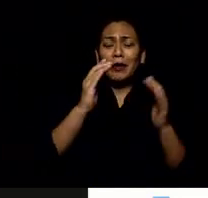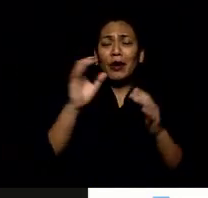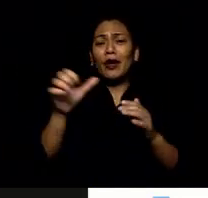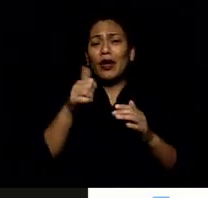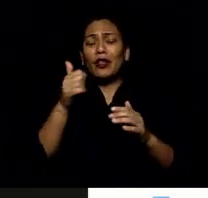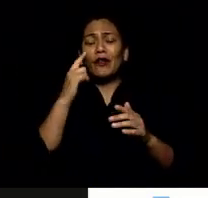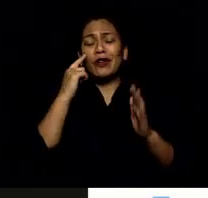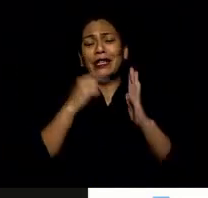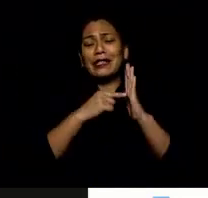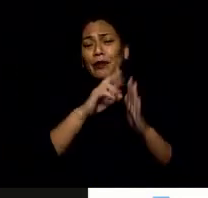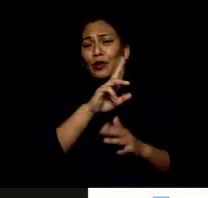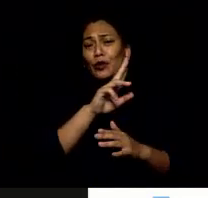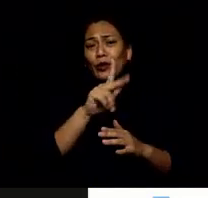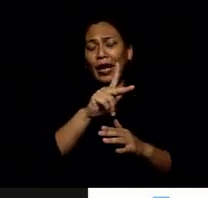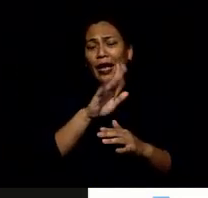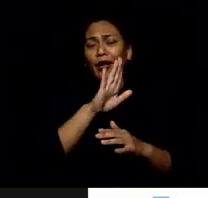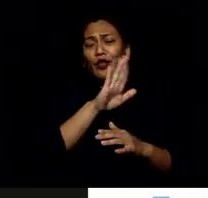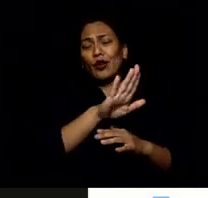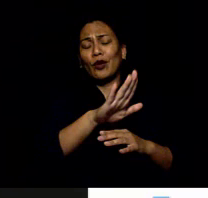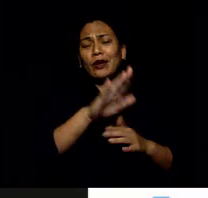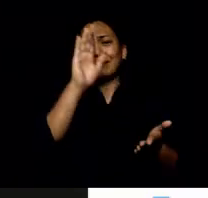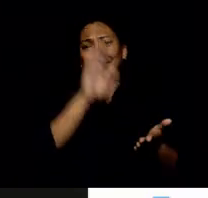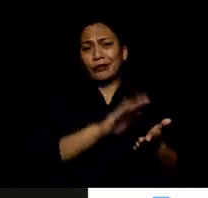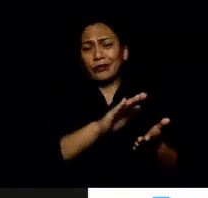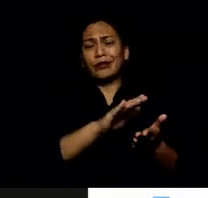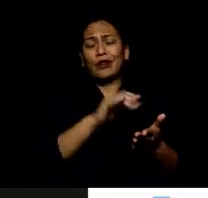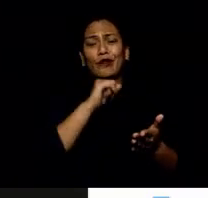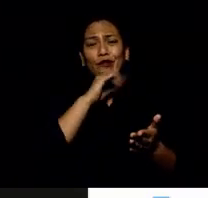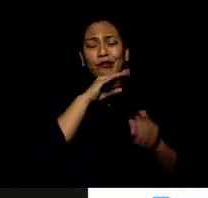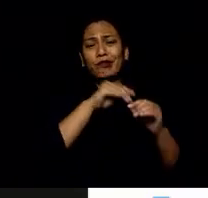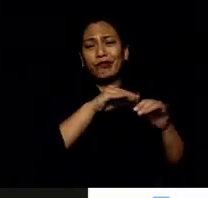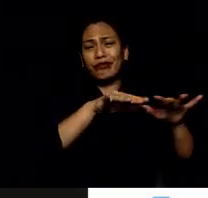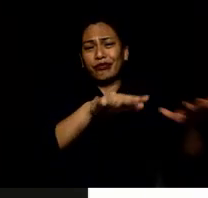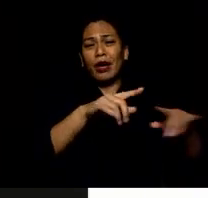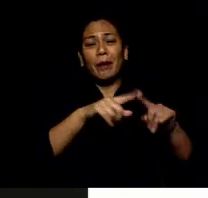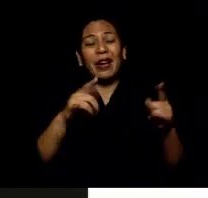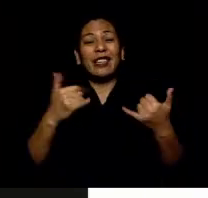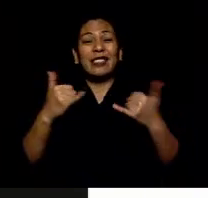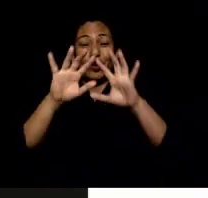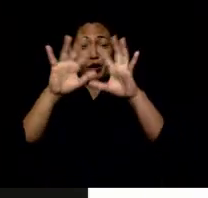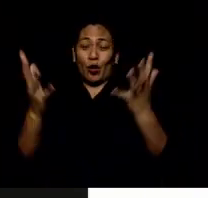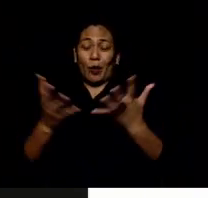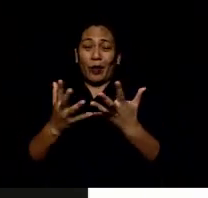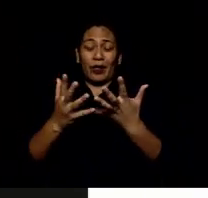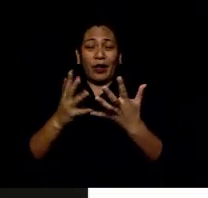Um, but on a global scale, we're not making much progress.